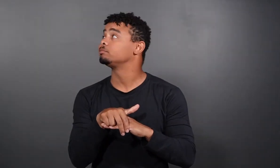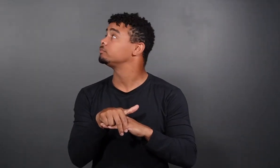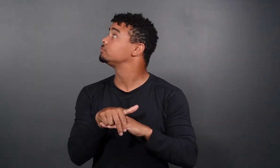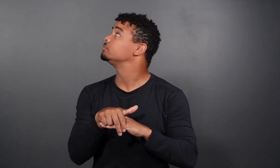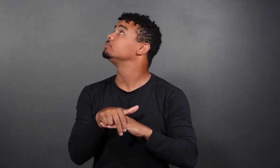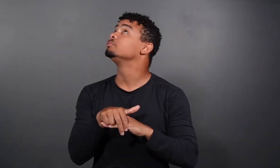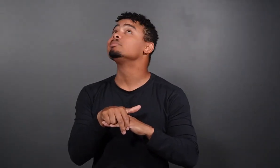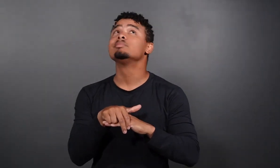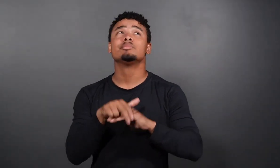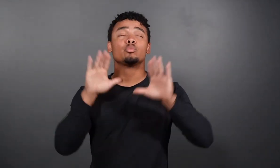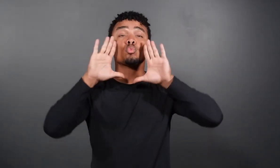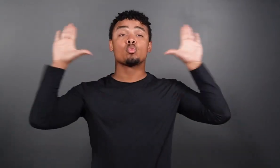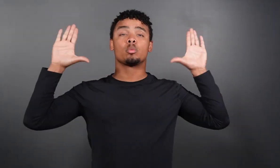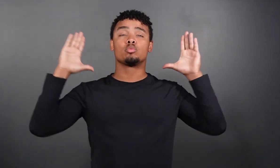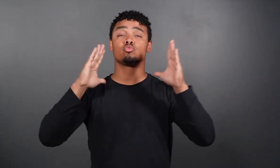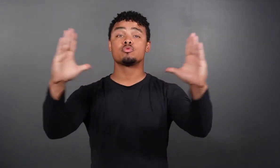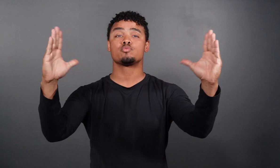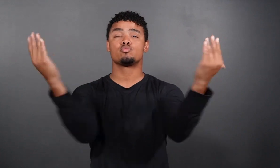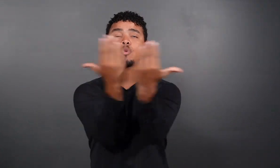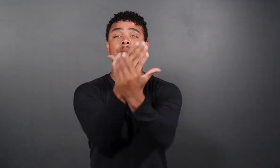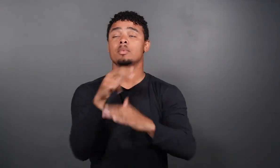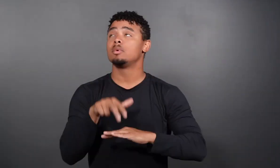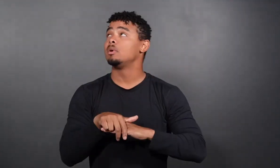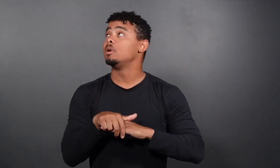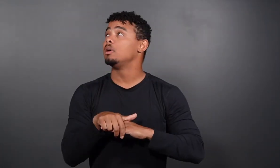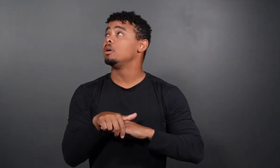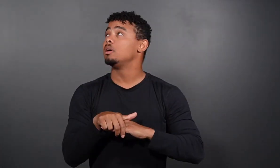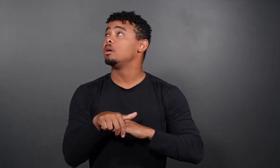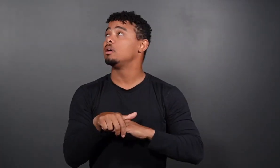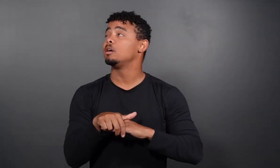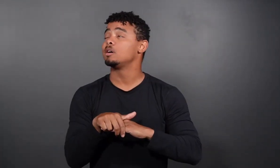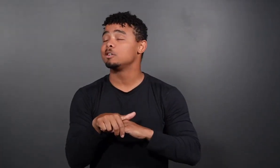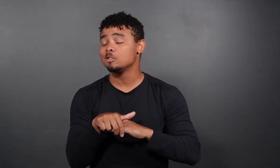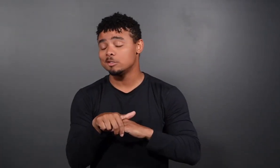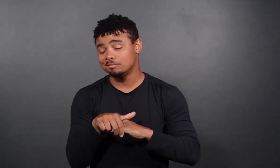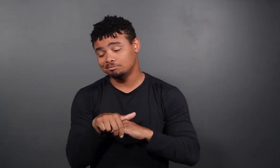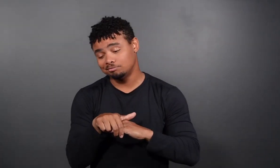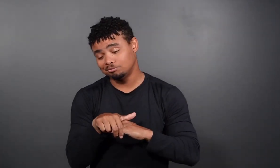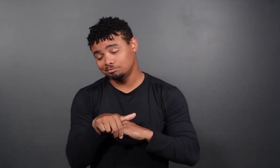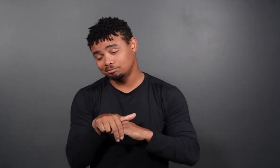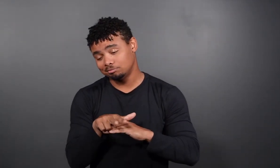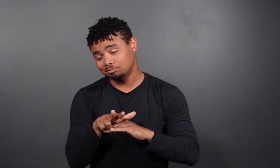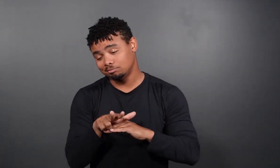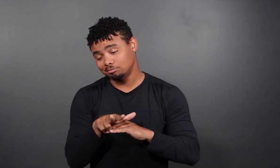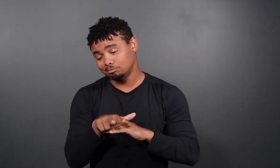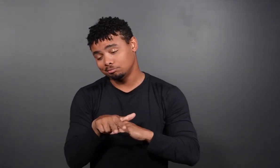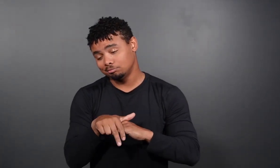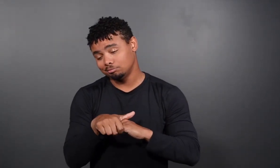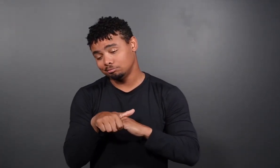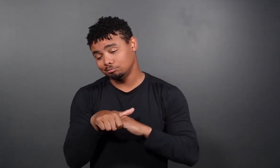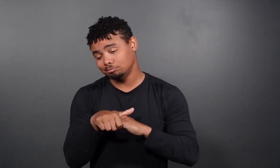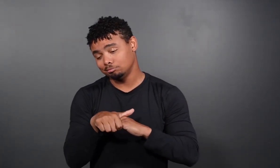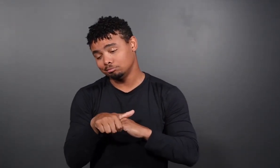she takes stock four walls surround her here her eyes glaze over the knees extend the knees they bend